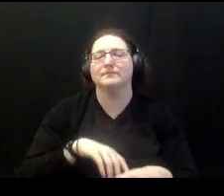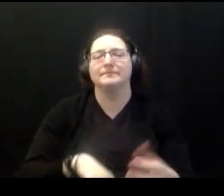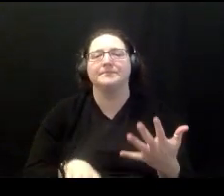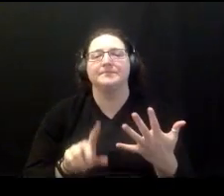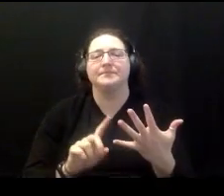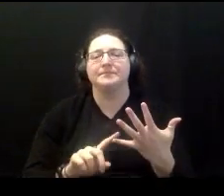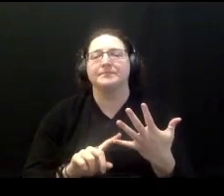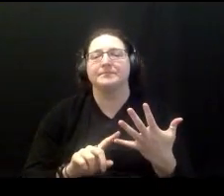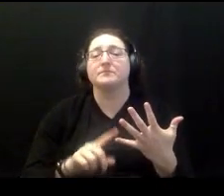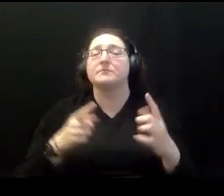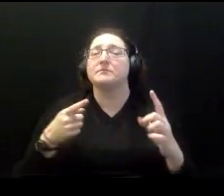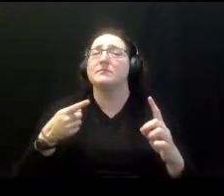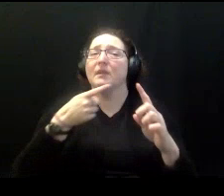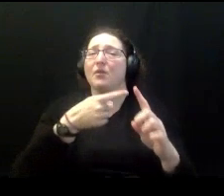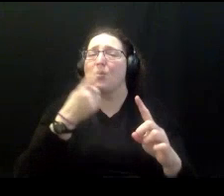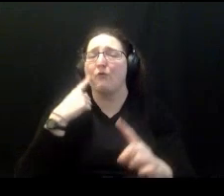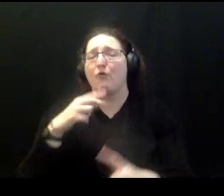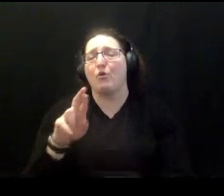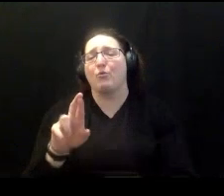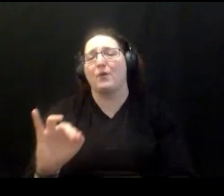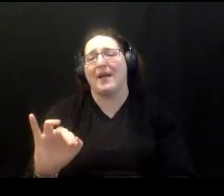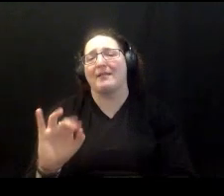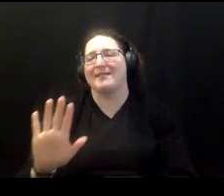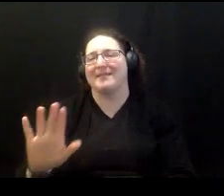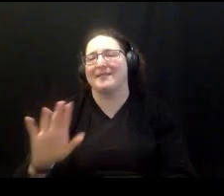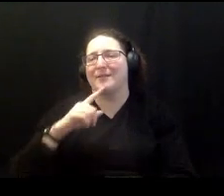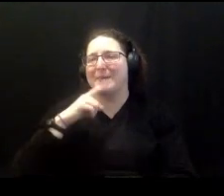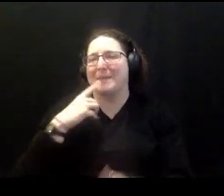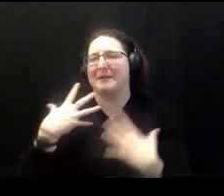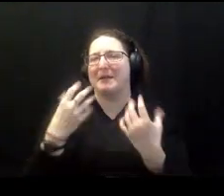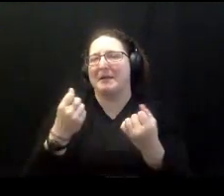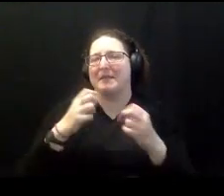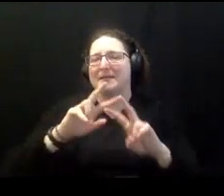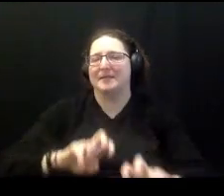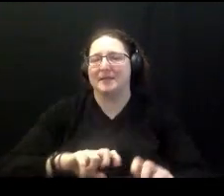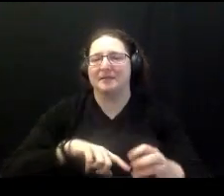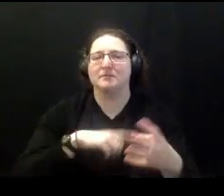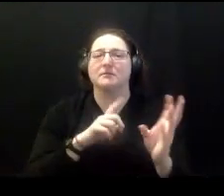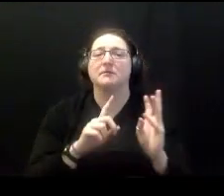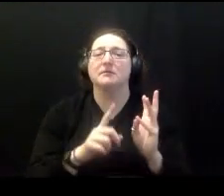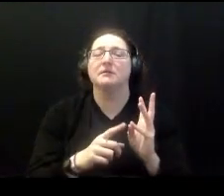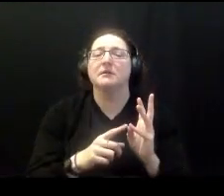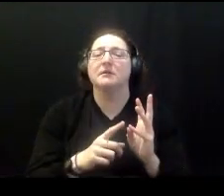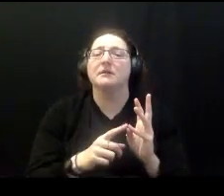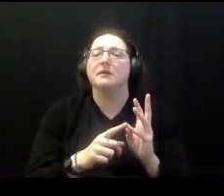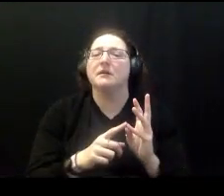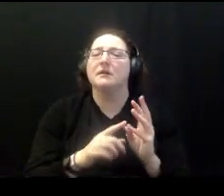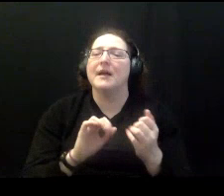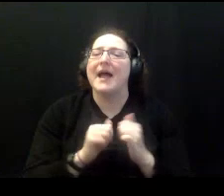the goal of Rhode Island's Public Health Risk Assessment, and how we can think about public